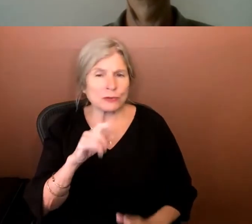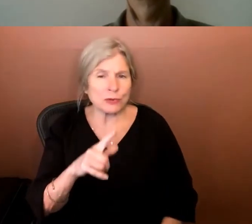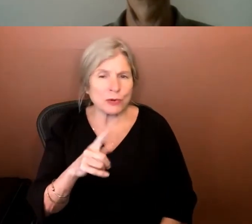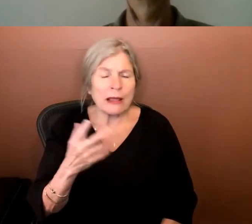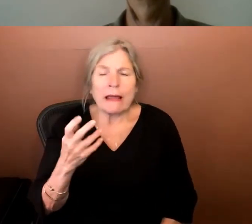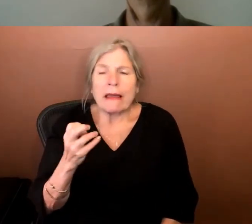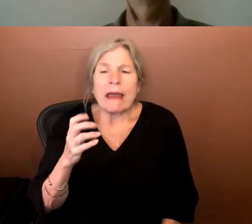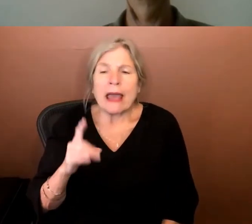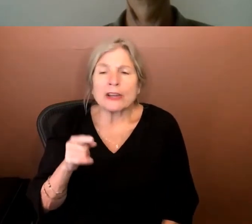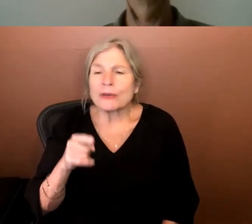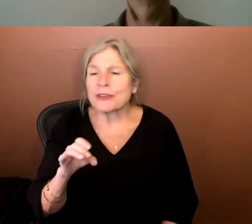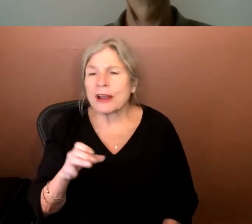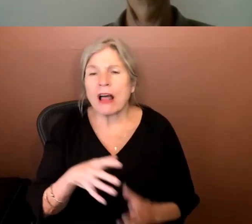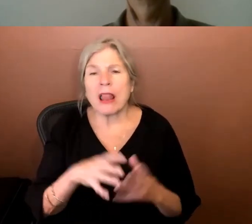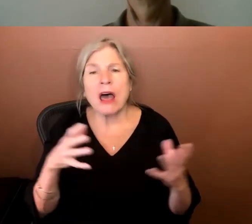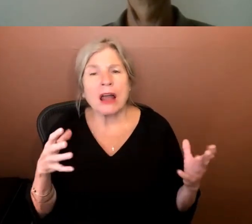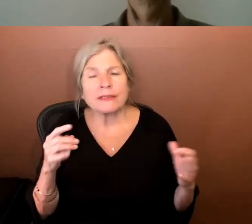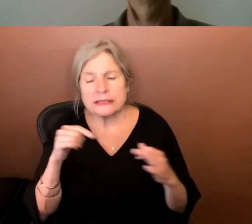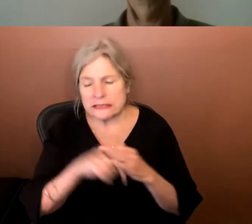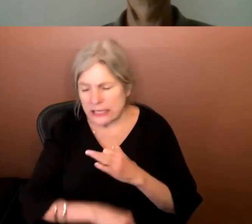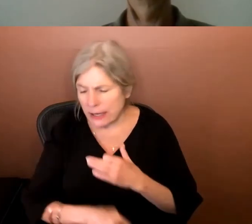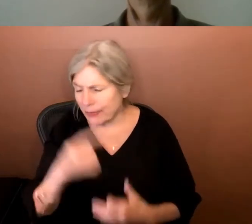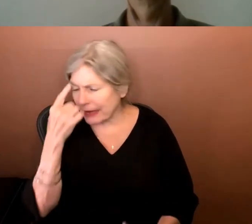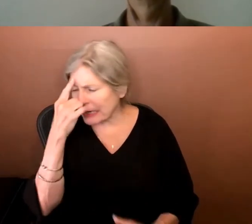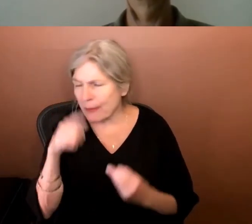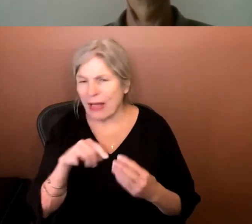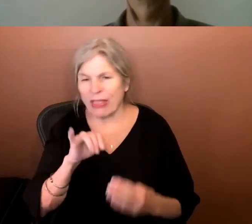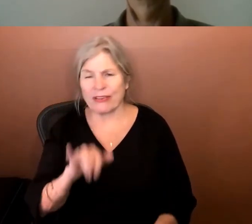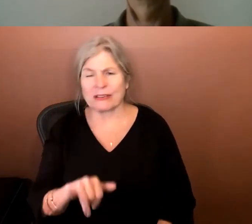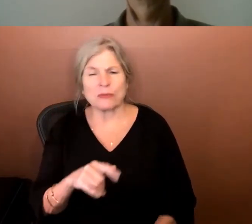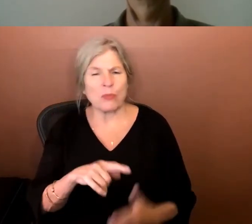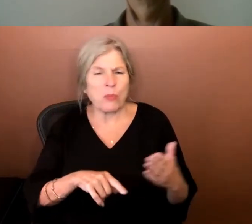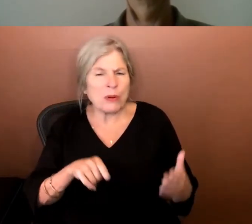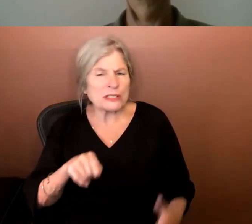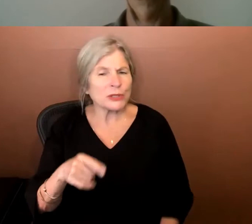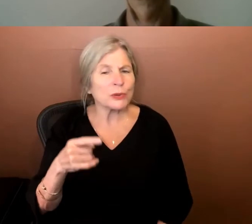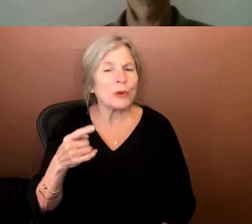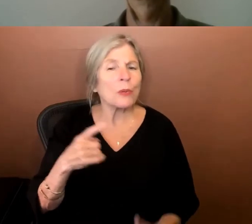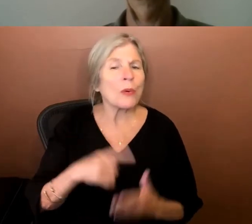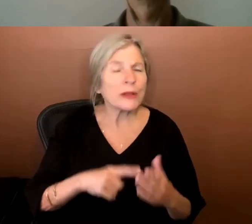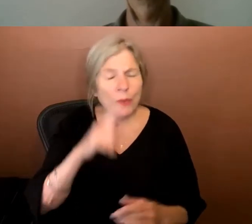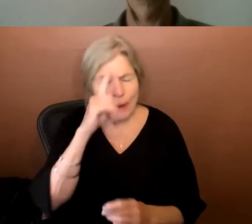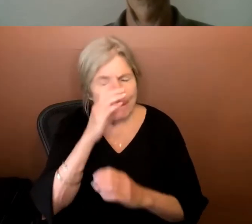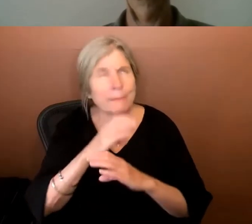you've done a lot of deep thinking about this stuff. What do you imagining in that